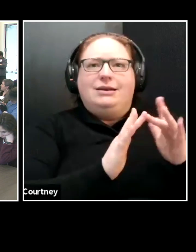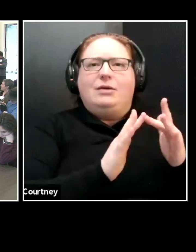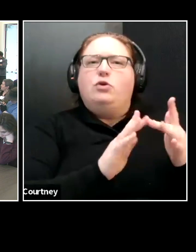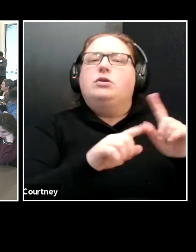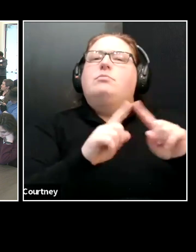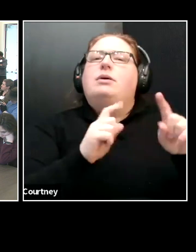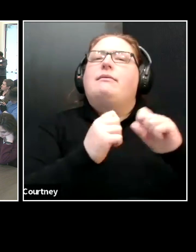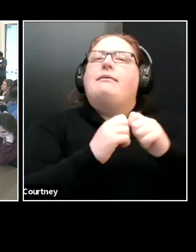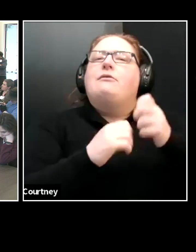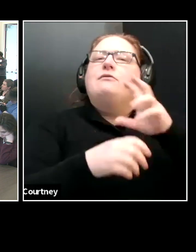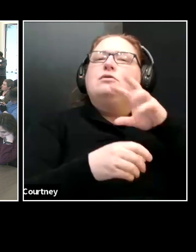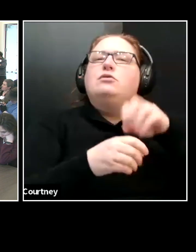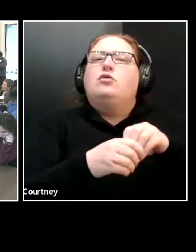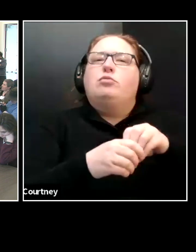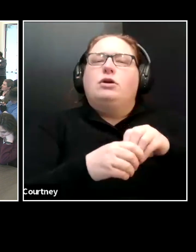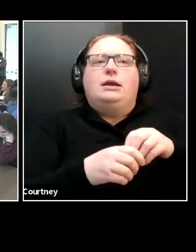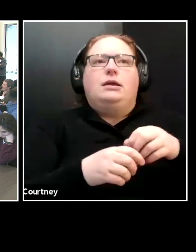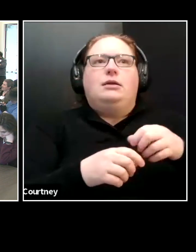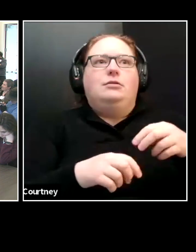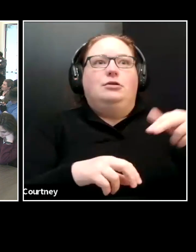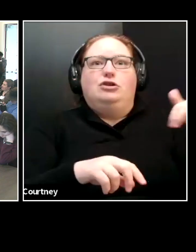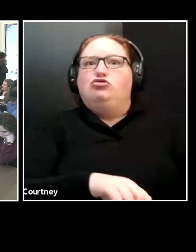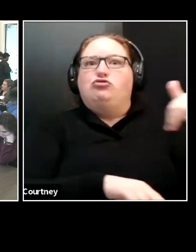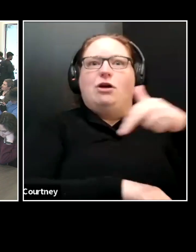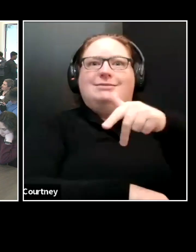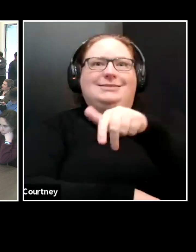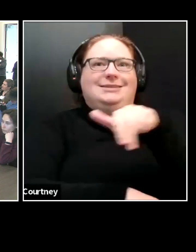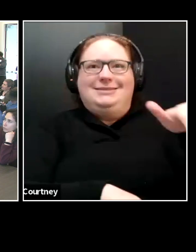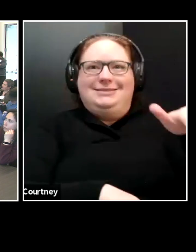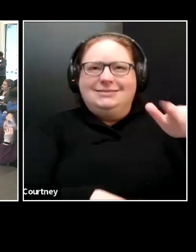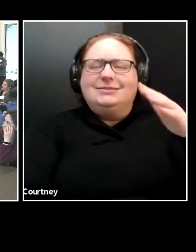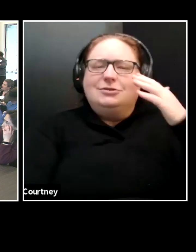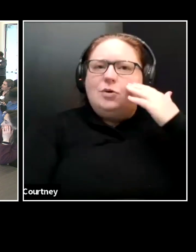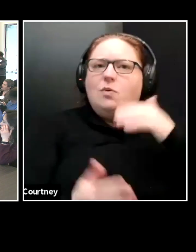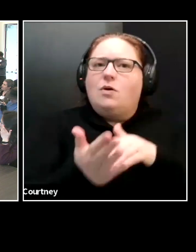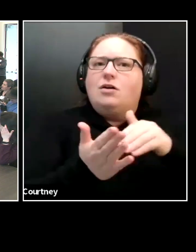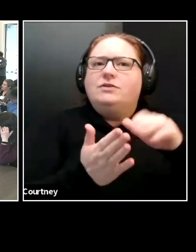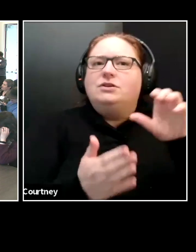into your analyses. I'm thinking about, you know, a lot of the crossings are unmarked crossings and